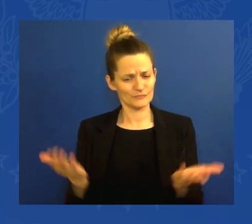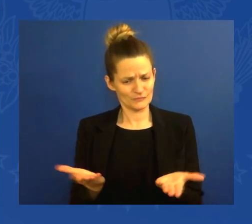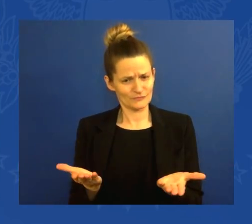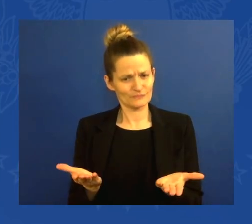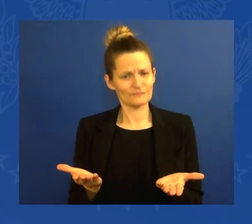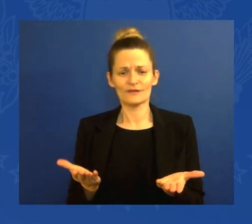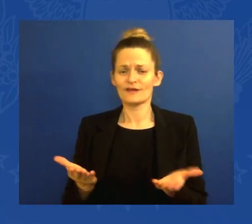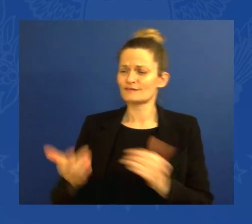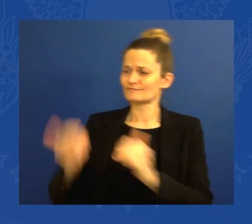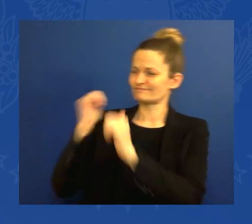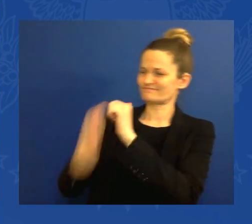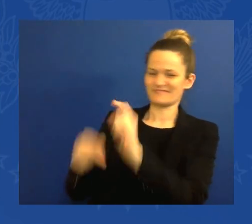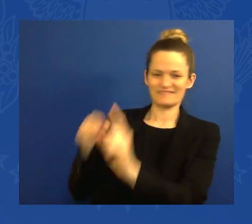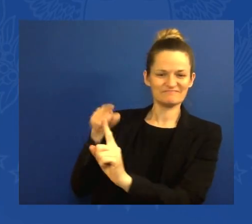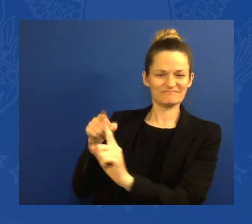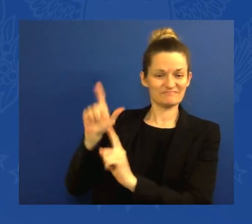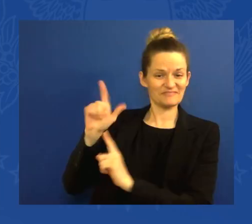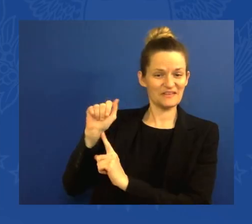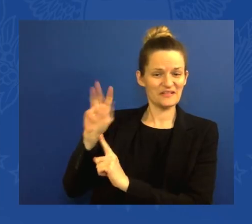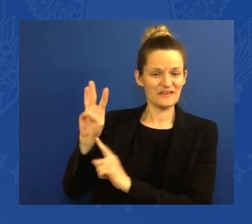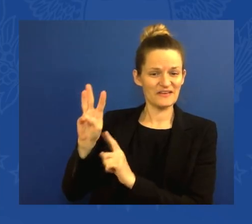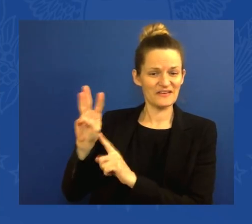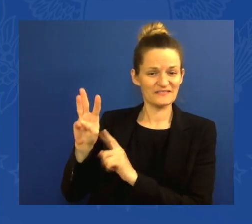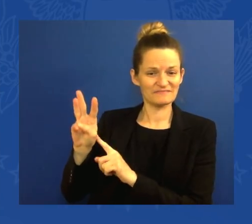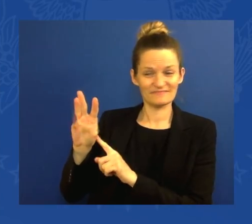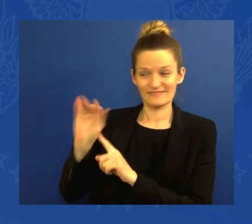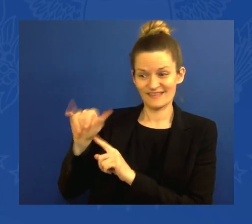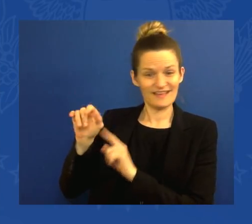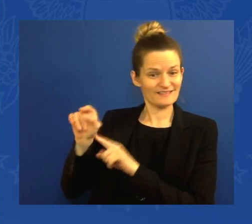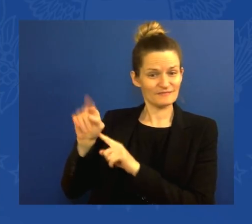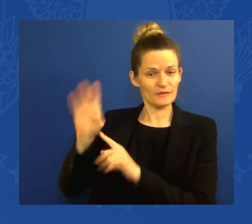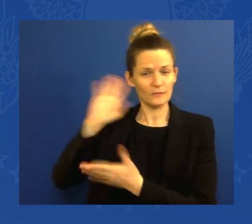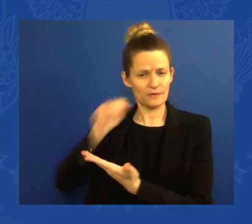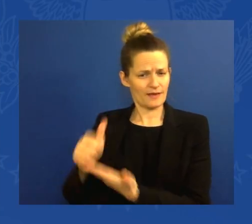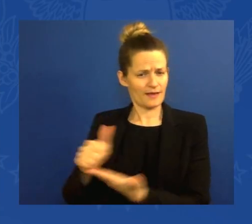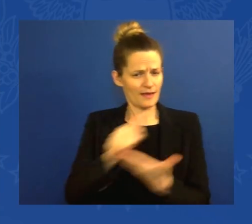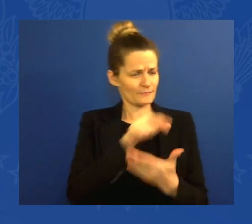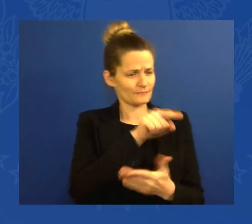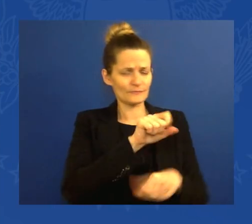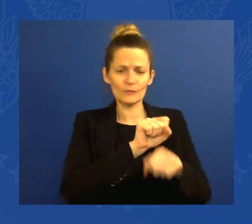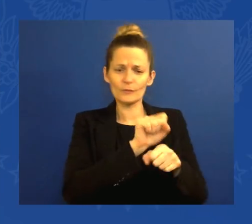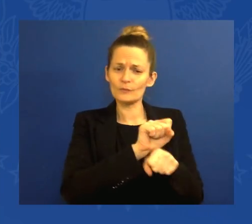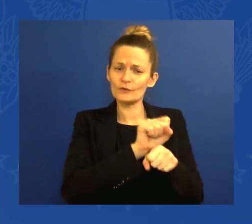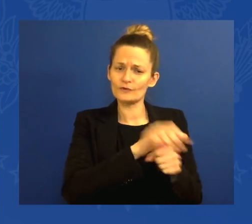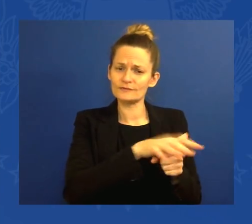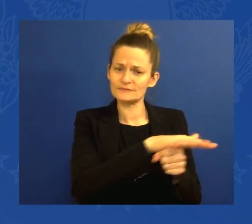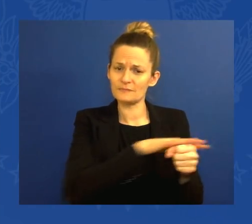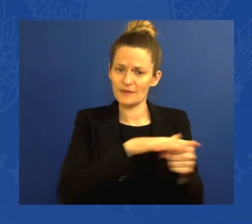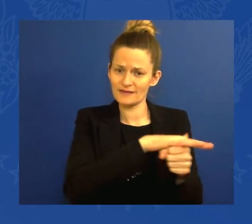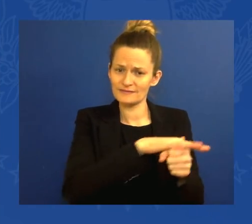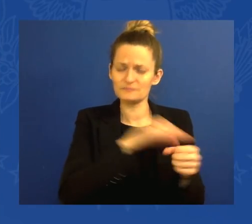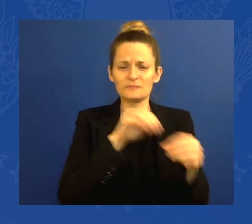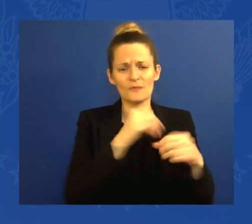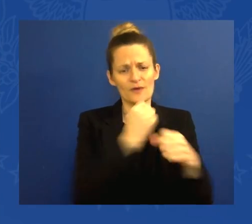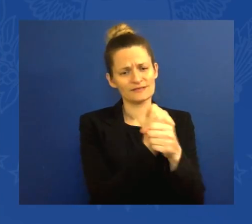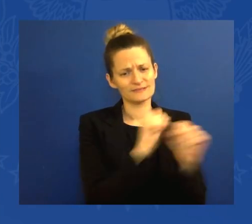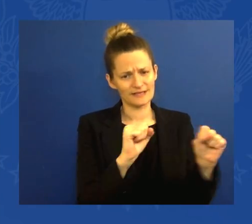workplaces more safe and more just. Forced arbitration silences survivors